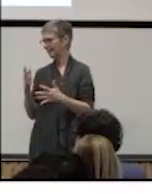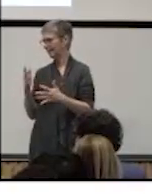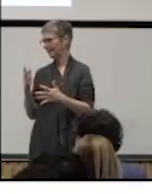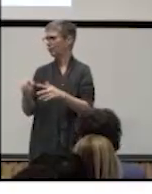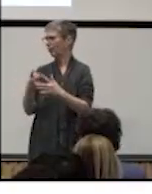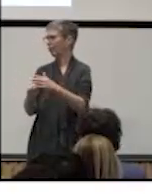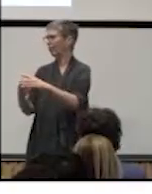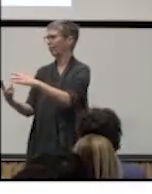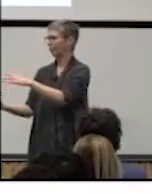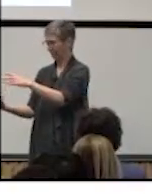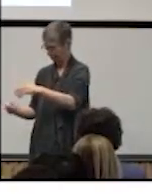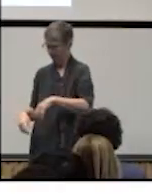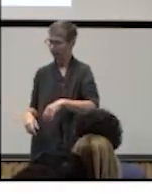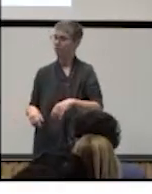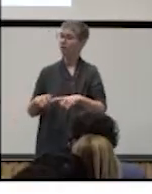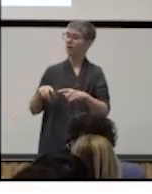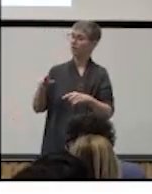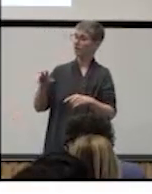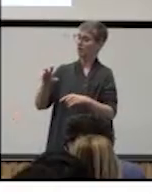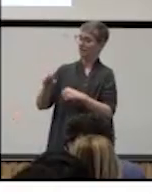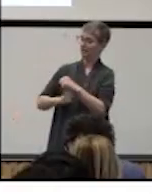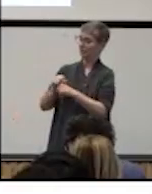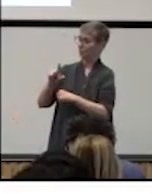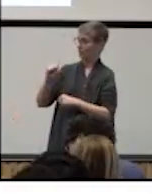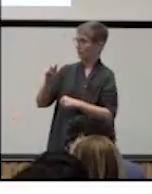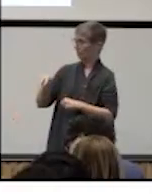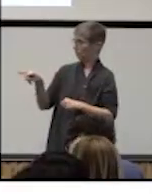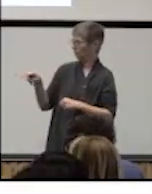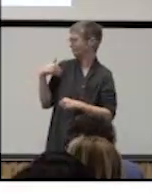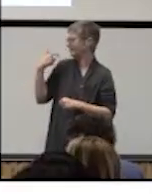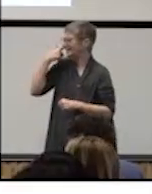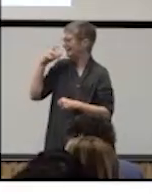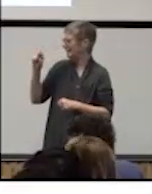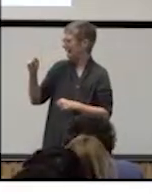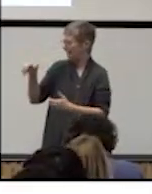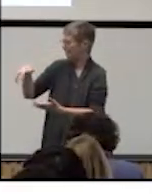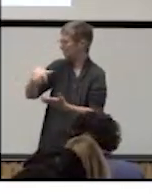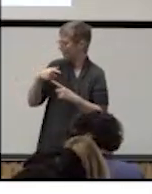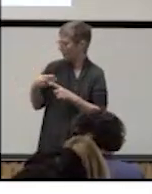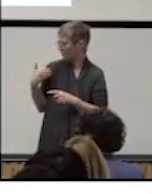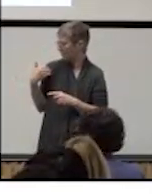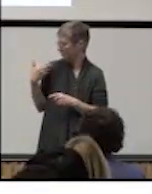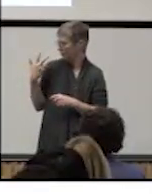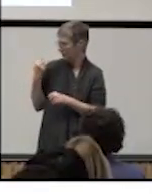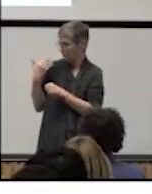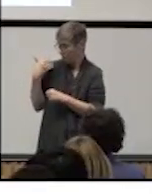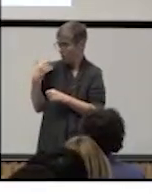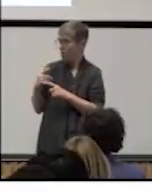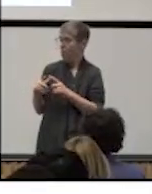And so in 2022, the year that we have the most recent data from, although greater than 97% of children